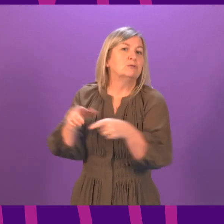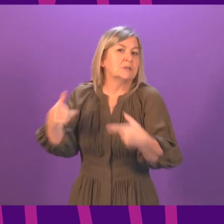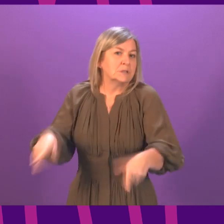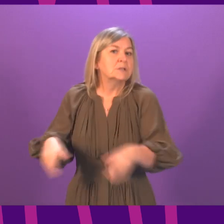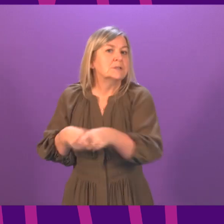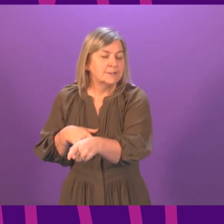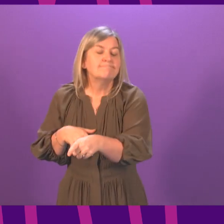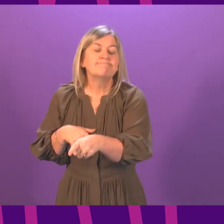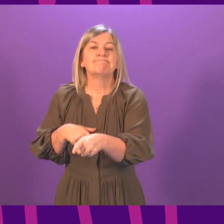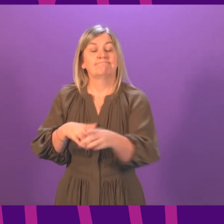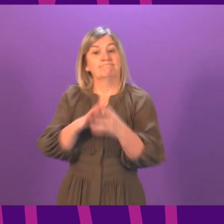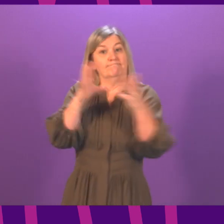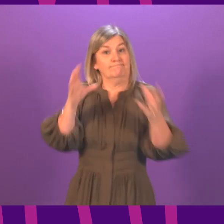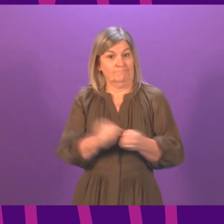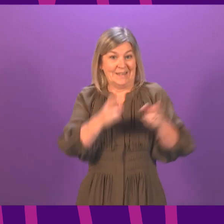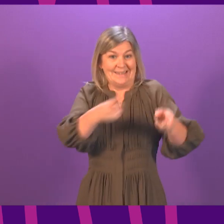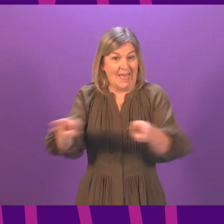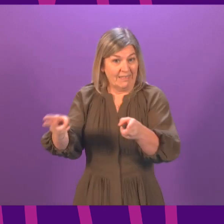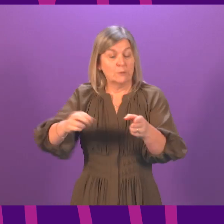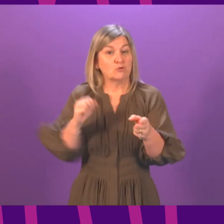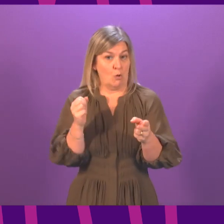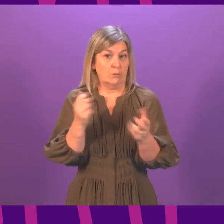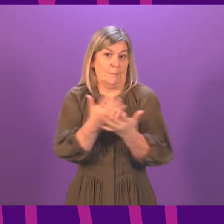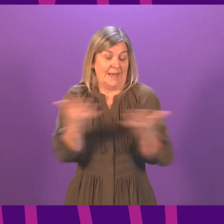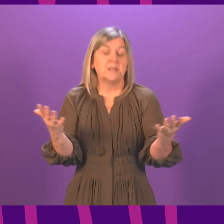The total number of people who have died under that daily measurement is